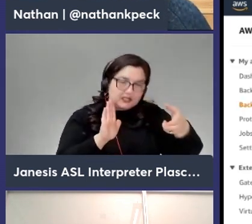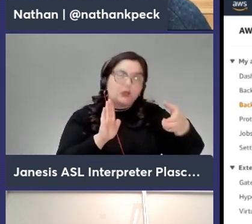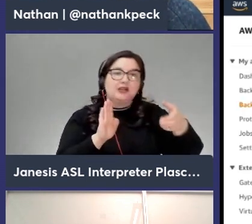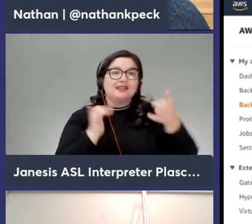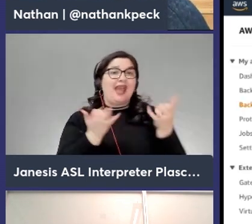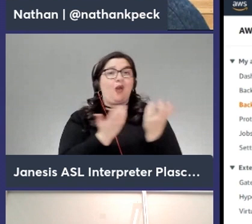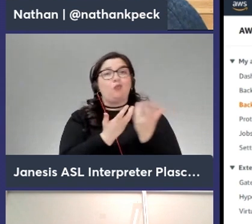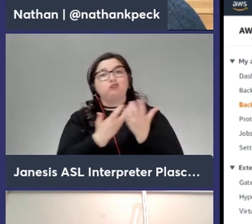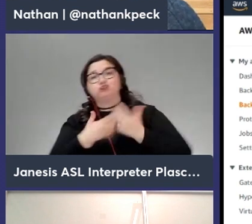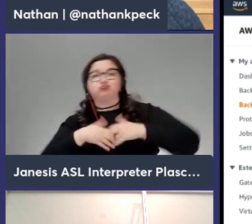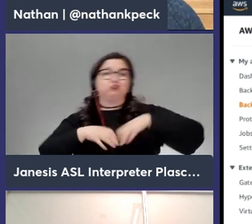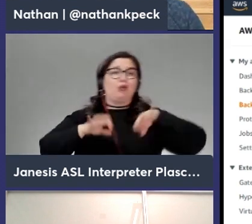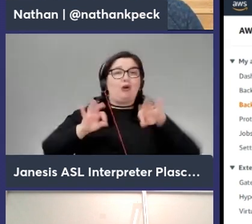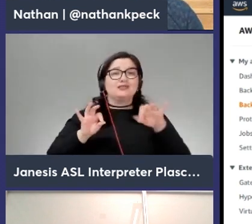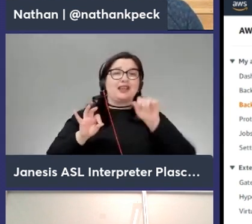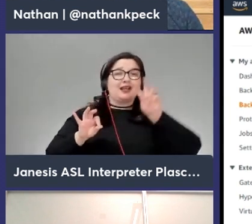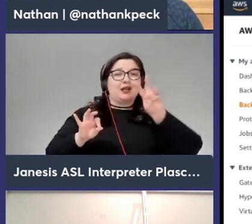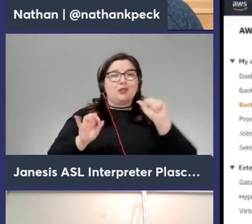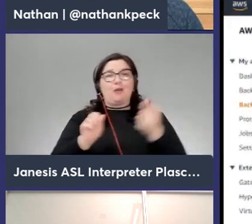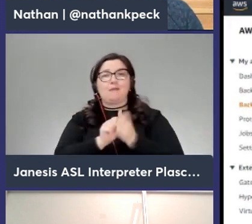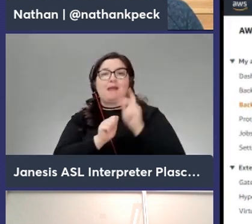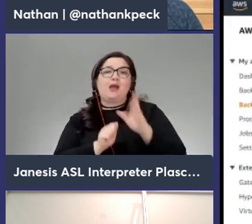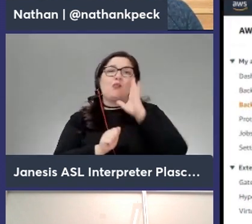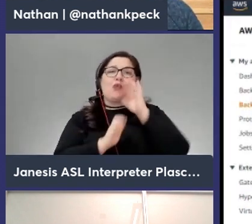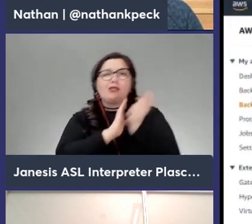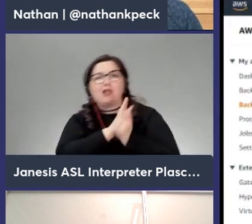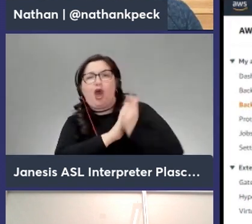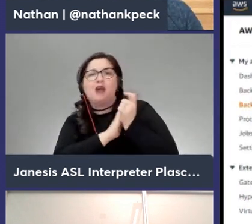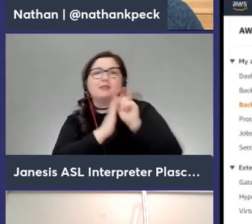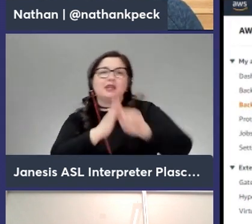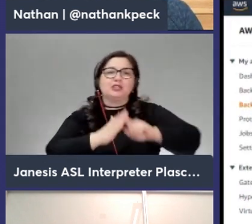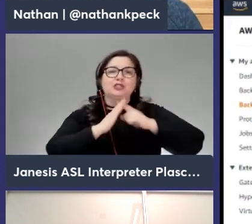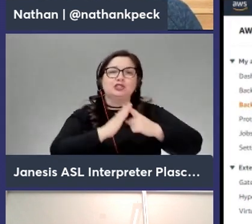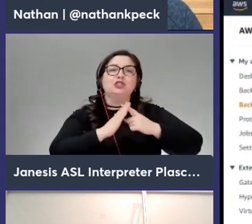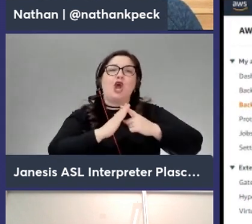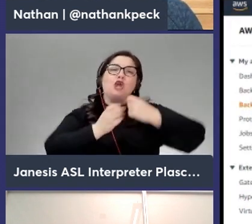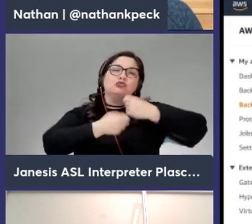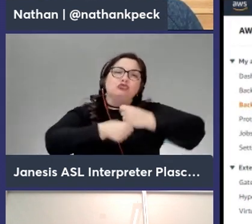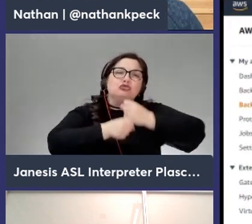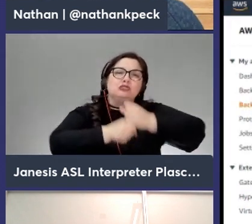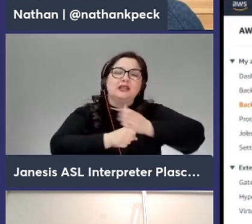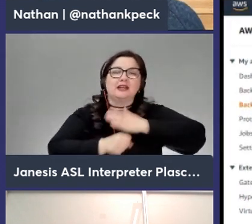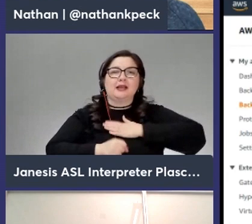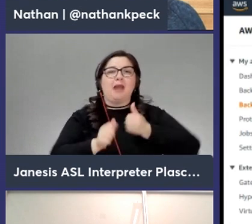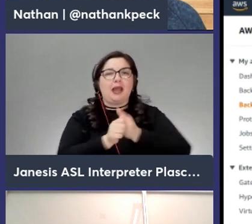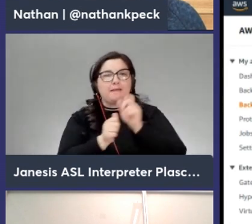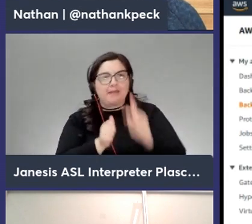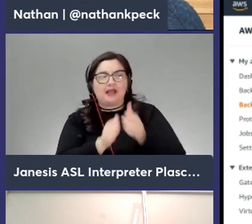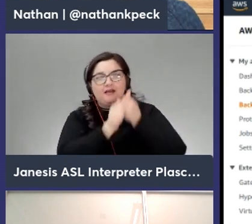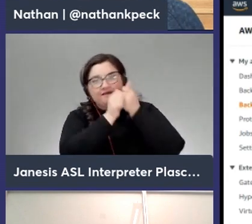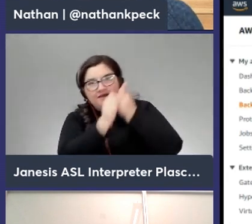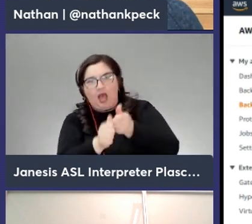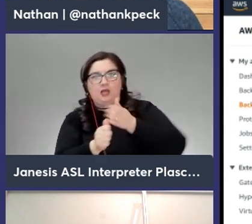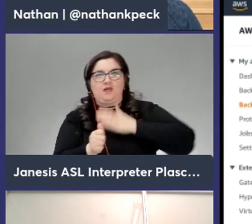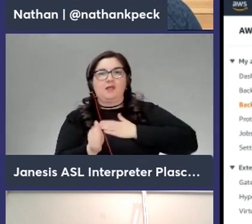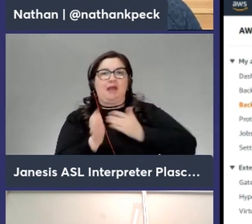AWS Backup will automatically start creating my backups based on the frequency that I have defined in my backup plan.